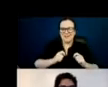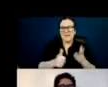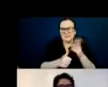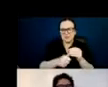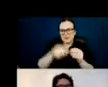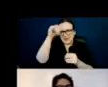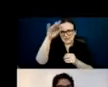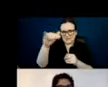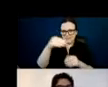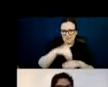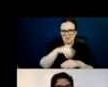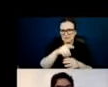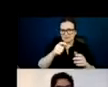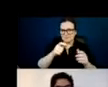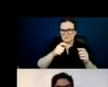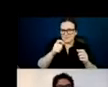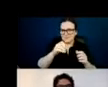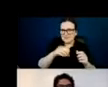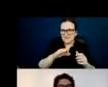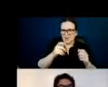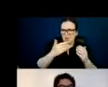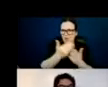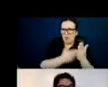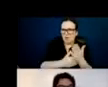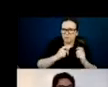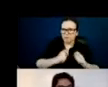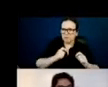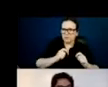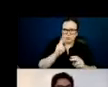that had very limited involvement, and probably that's one of the reasons that